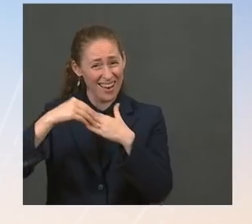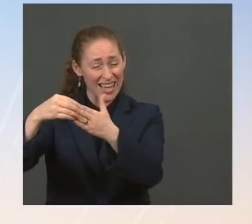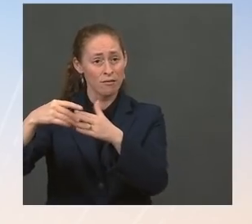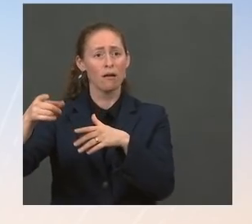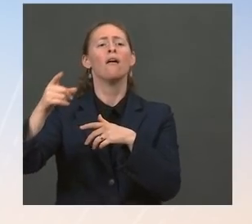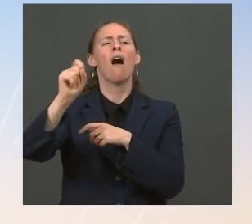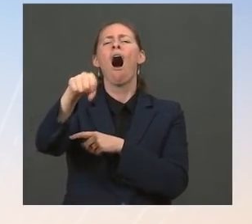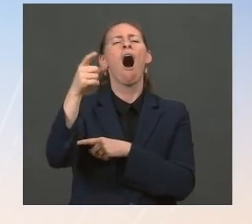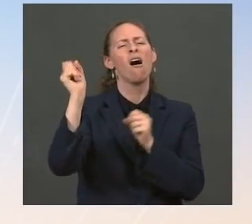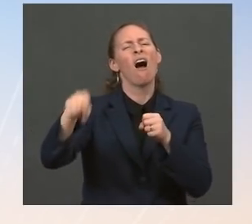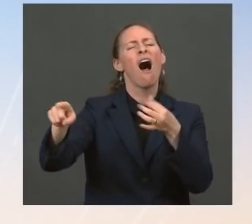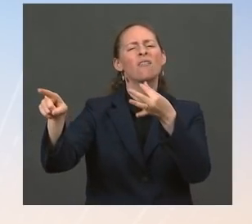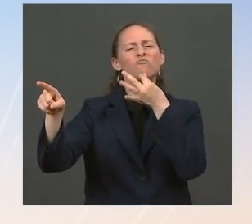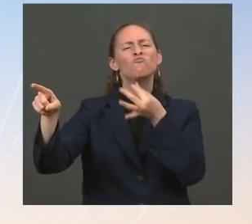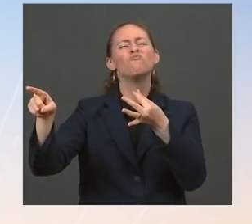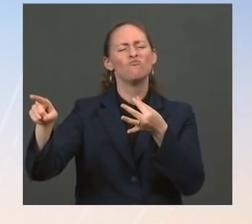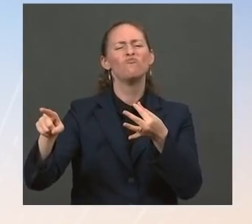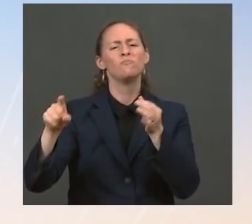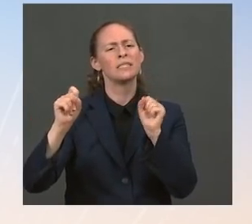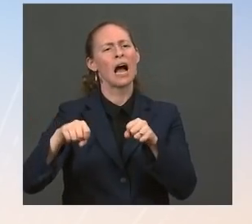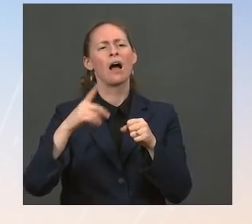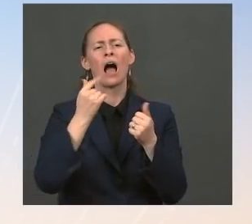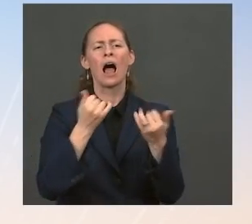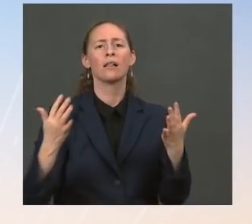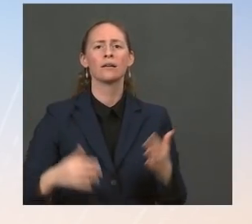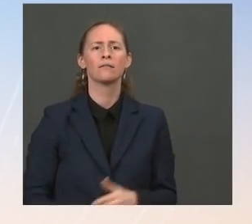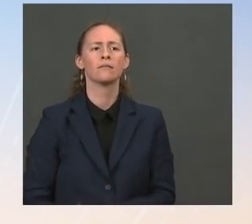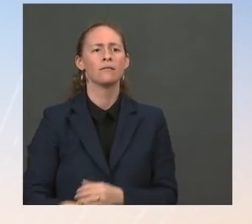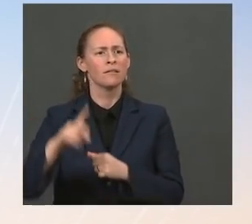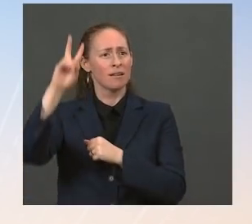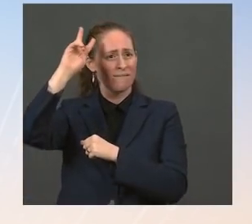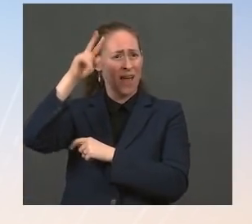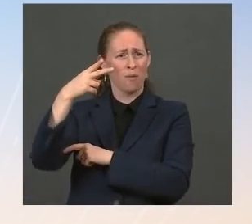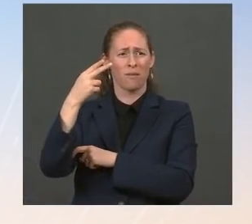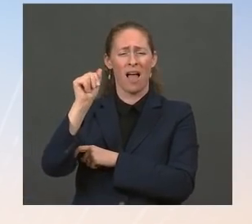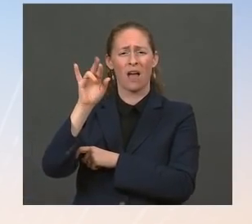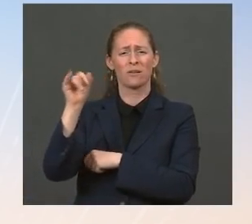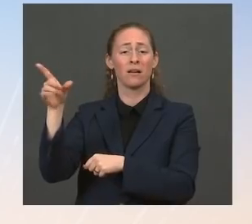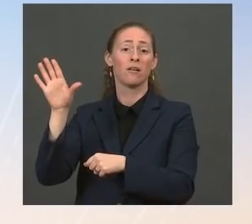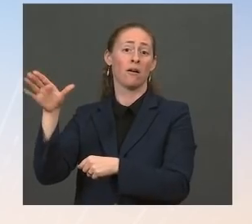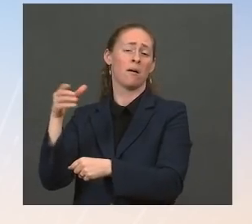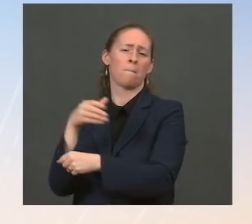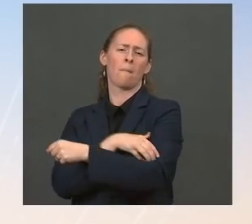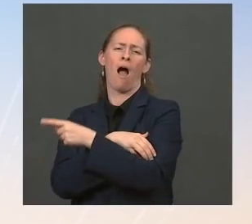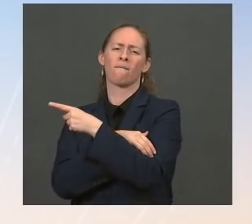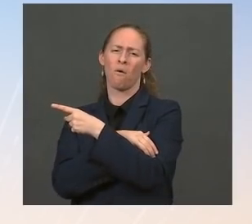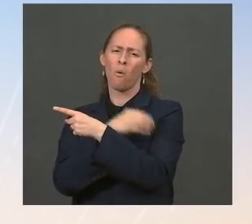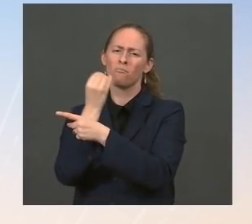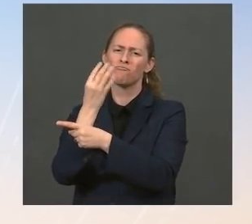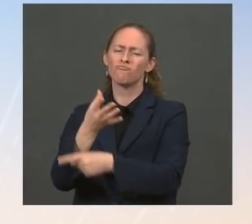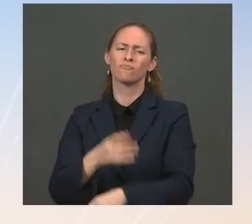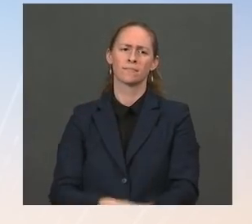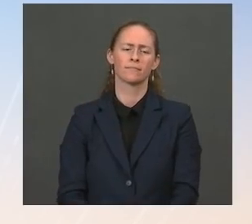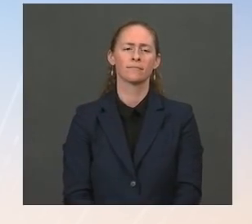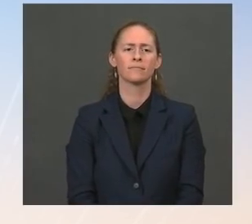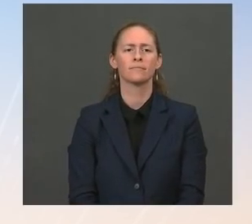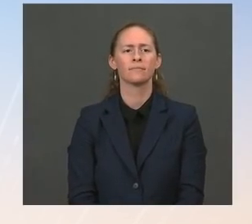The Press: So how is he -- Ms. Psaki: She's the Vice President of the United States. Pretty powerful. The Press: Right, but if the President -- the argument is, if the President is not supporting her